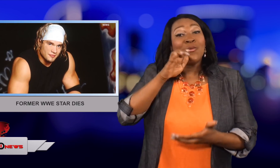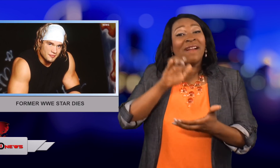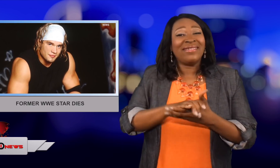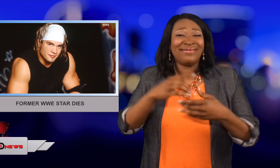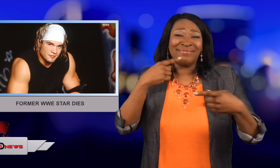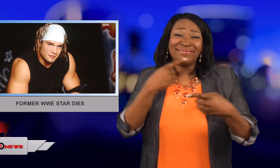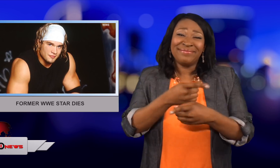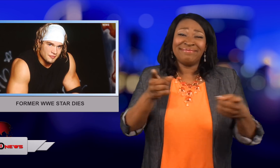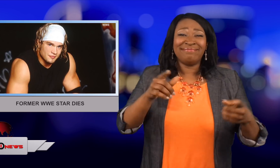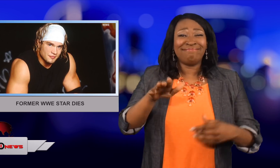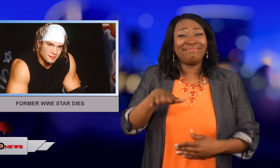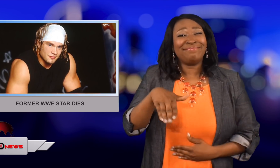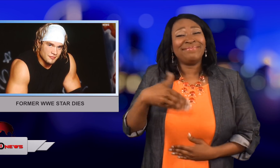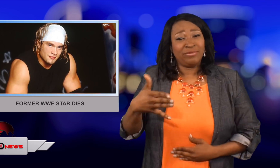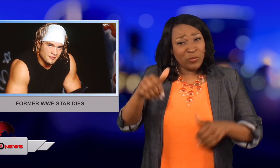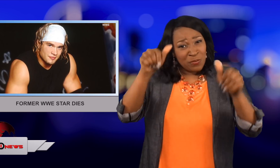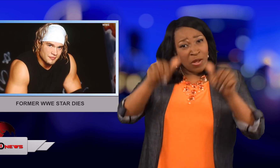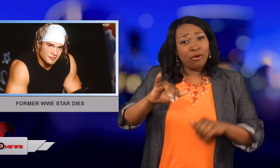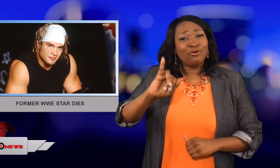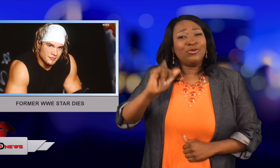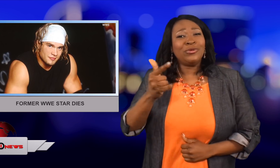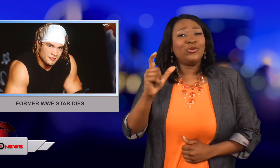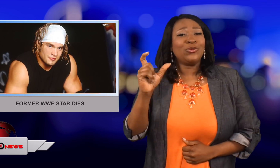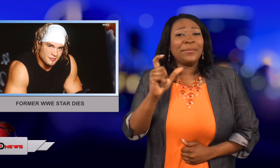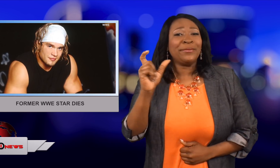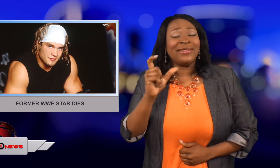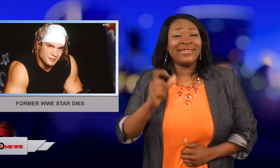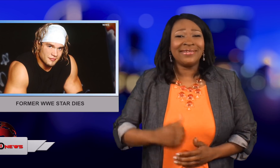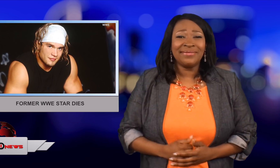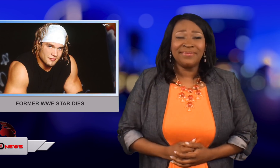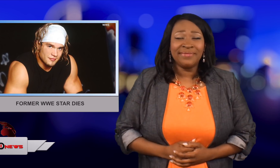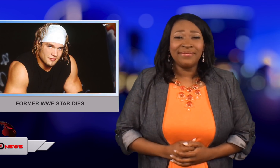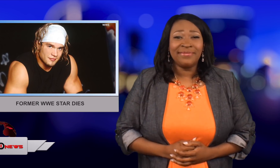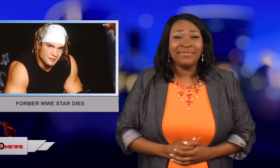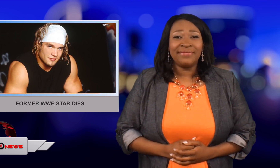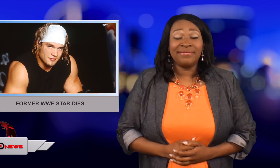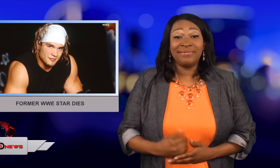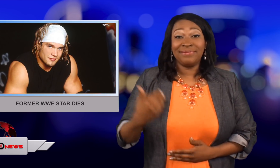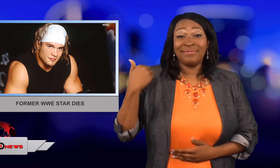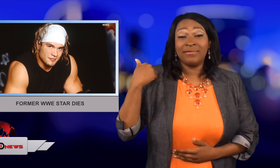His wife made the announcement on Instagram.